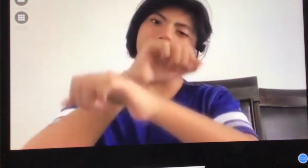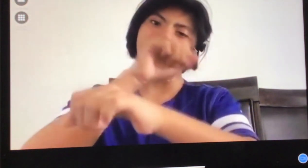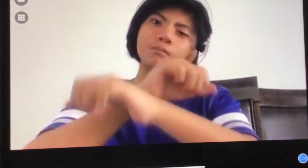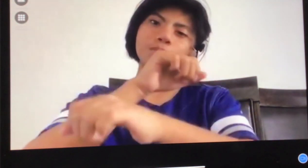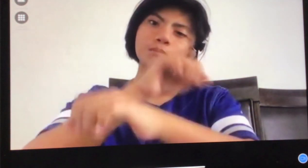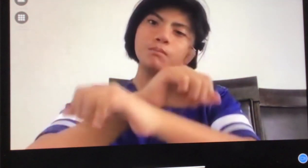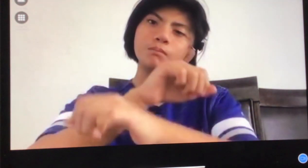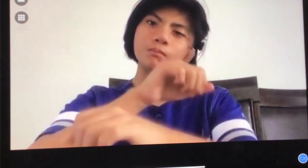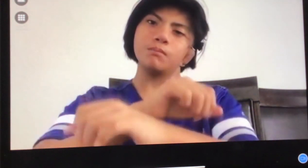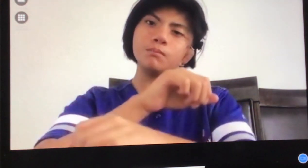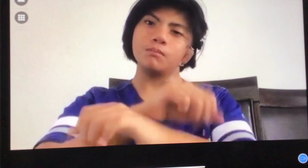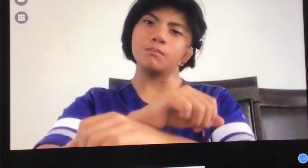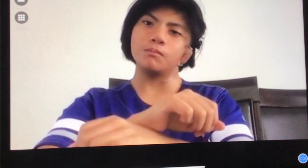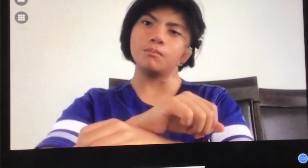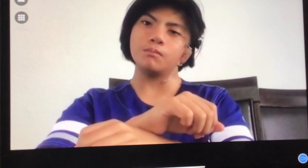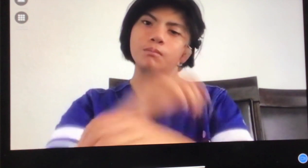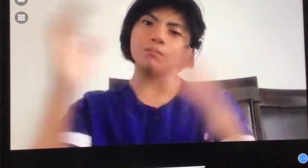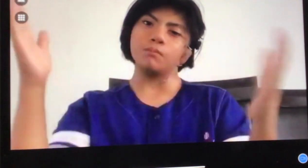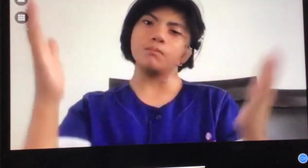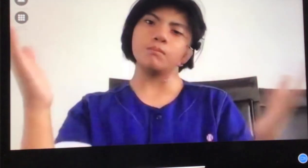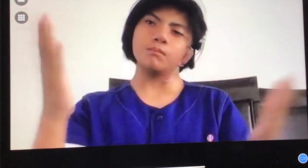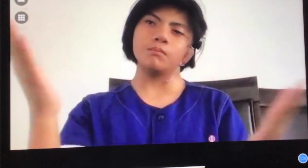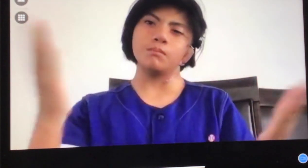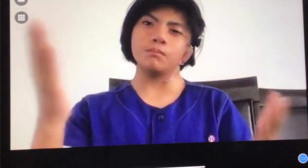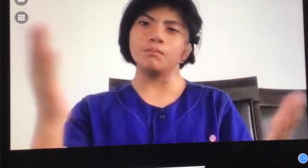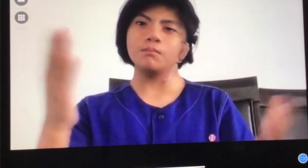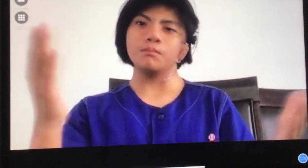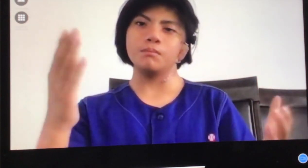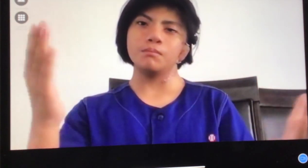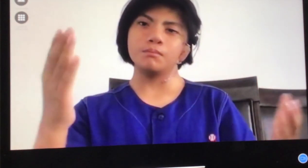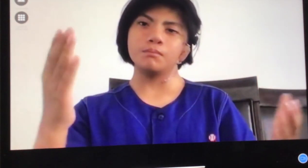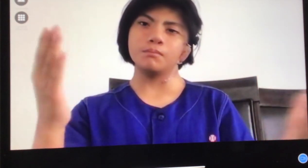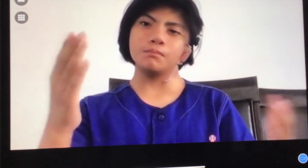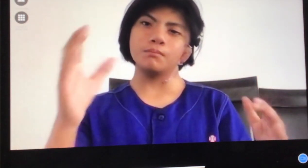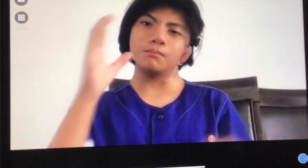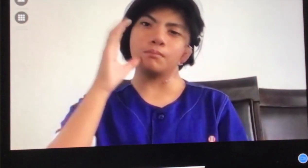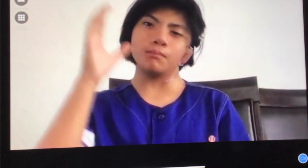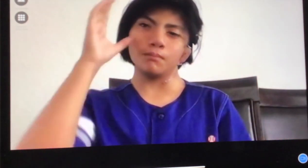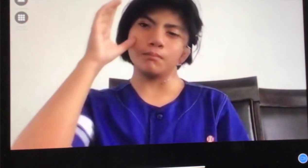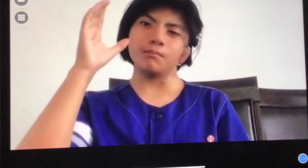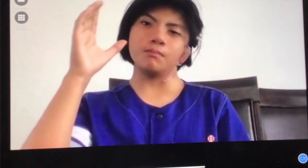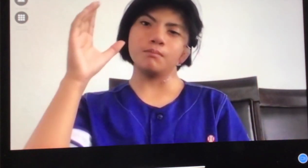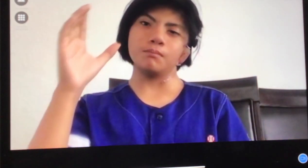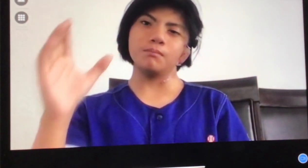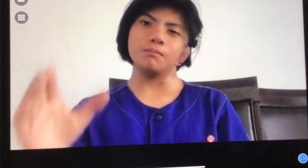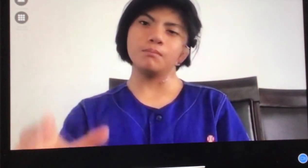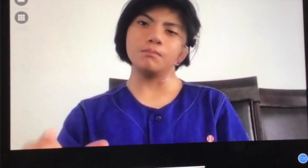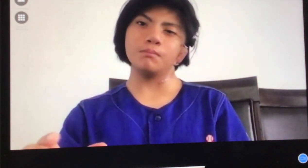My future employment. I'm going to be a waiter.